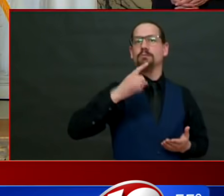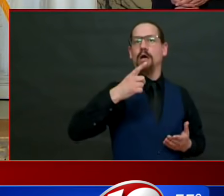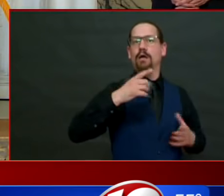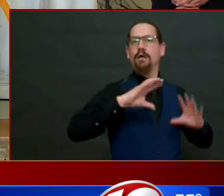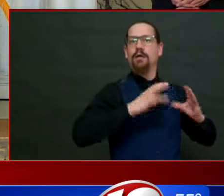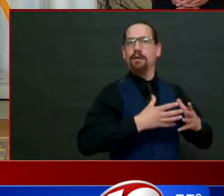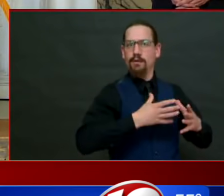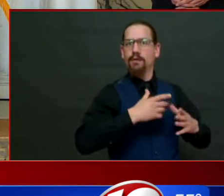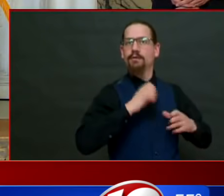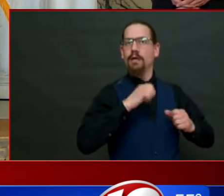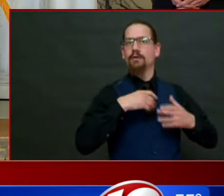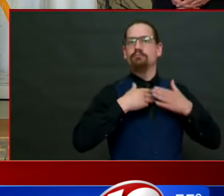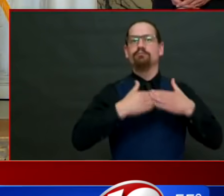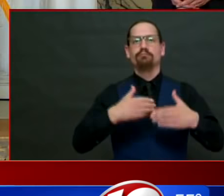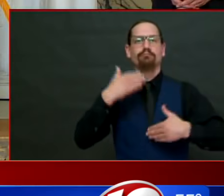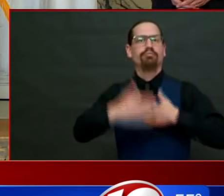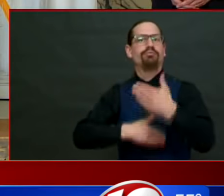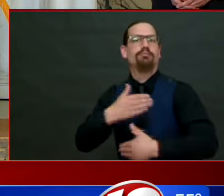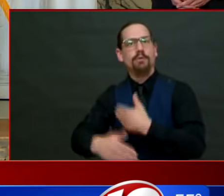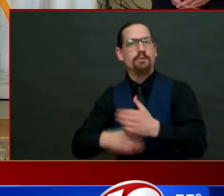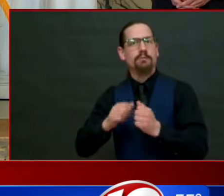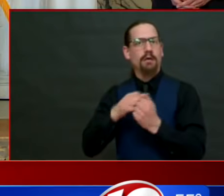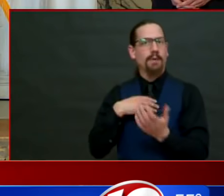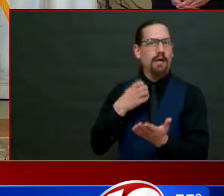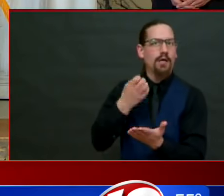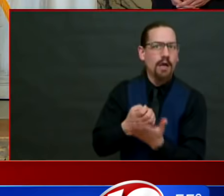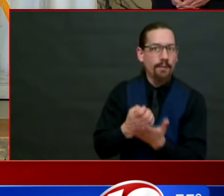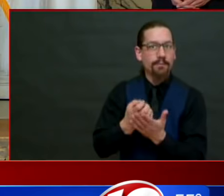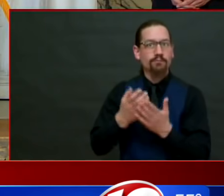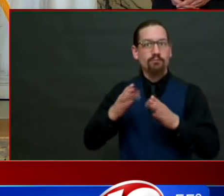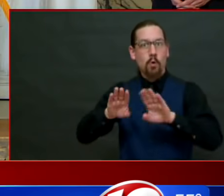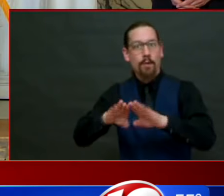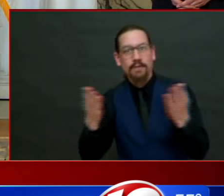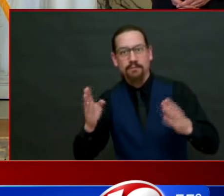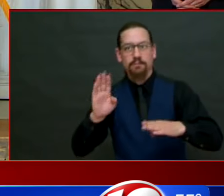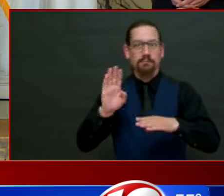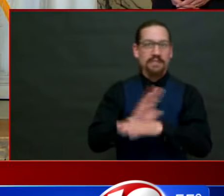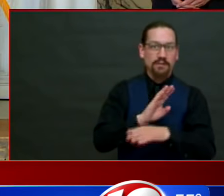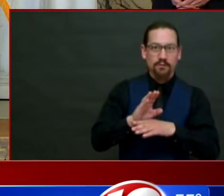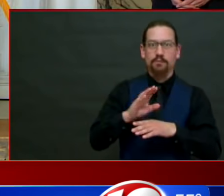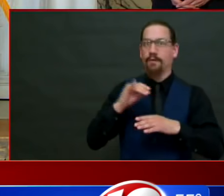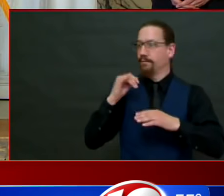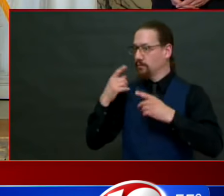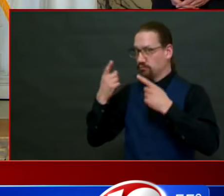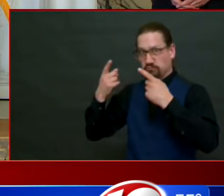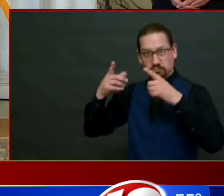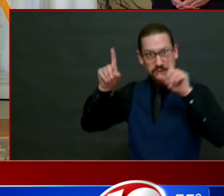THIS SORT OF DATA IS GOING TO BE SO IMPORTANT TO GIVE US THE CONFIDENCE THAT WE KNOW WHAT WE ARE DEALING WITH AND WE CAN MOVE